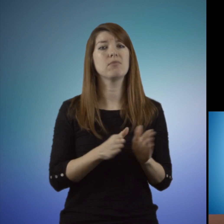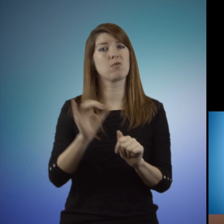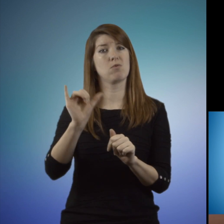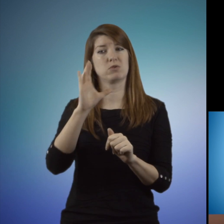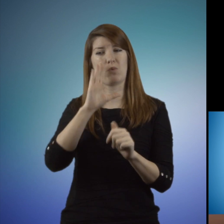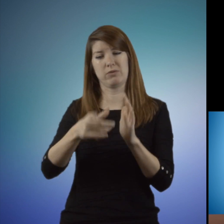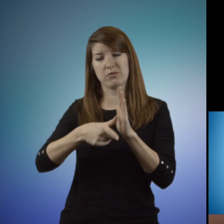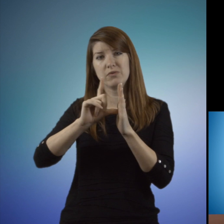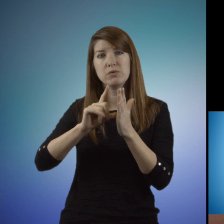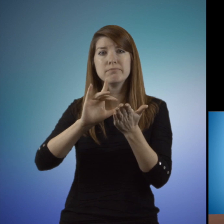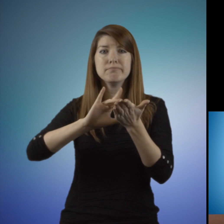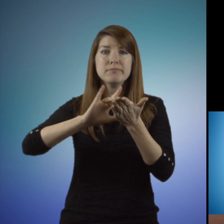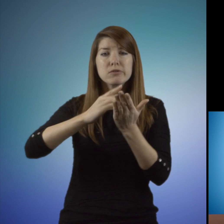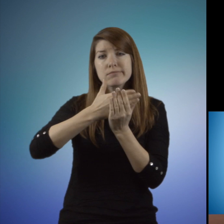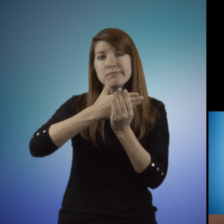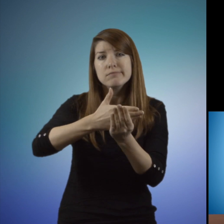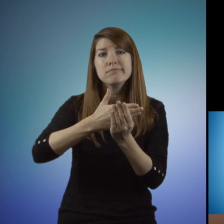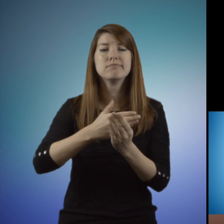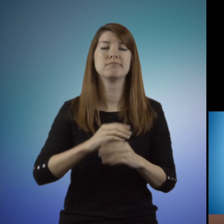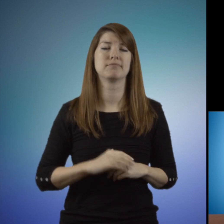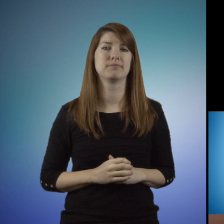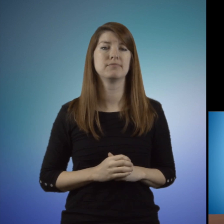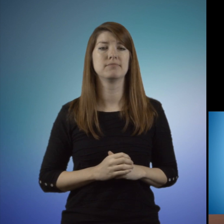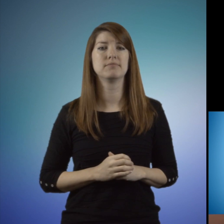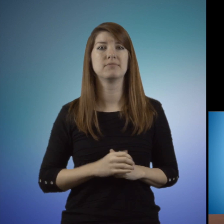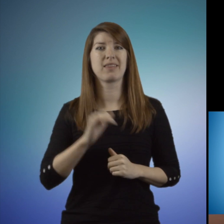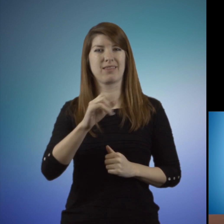that the family may have that's associated with their child.